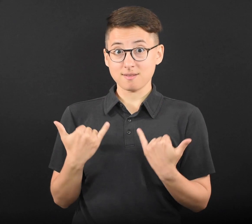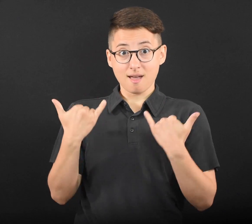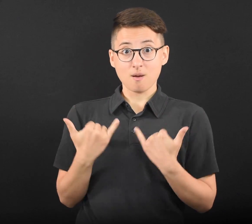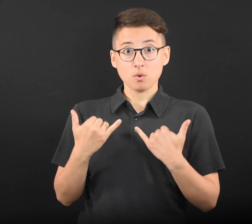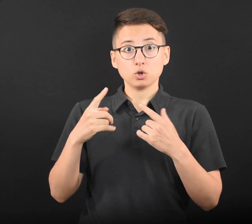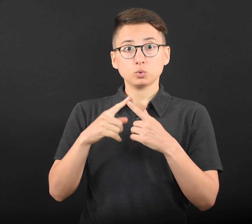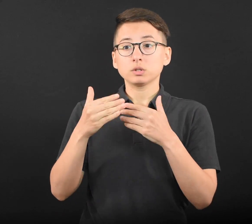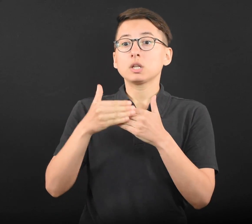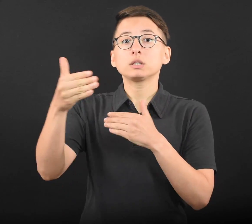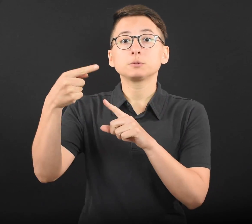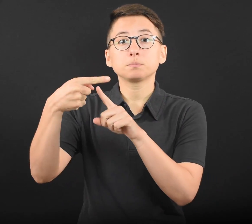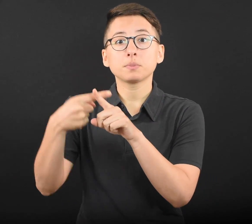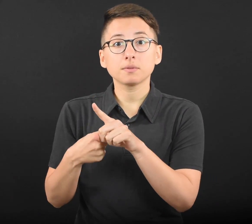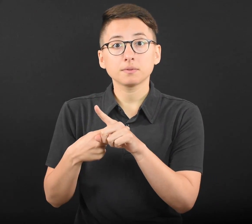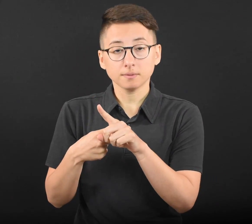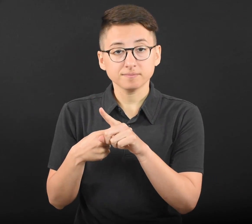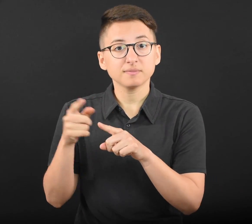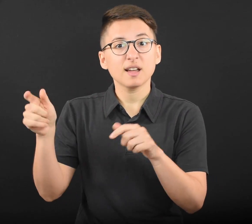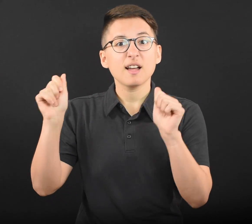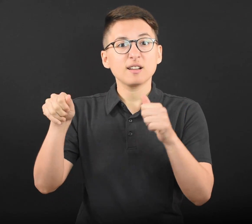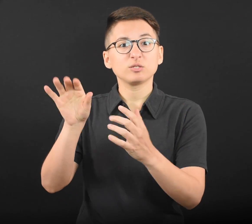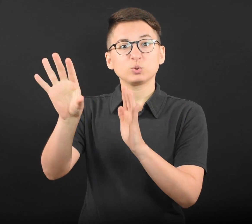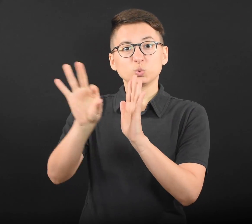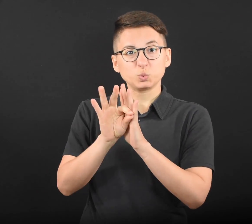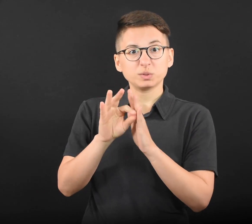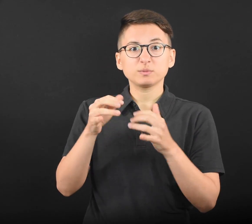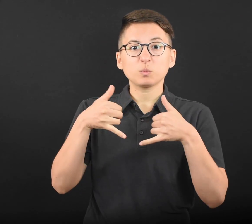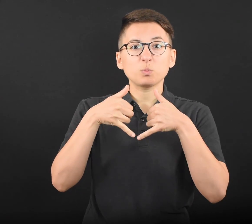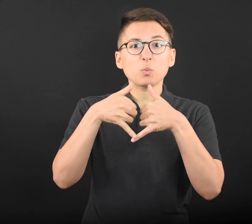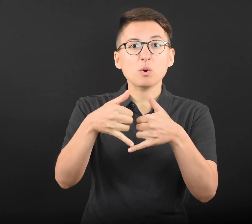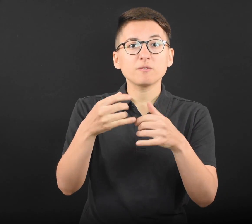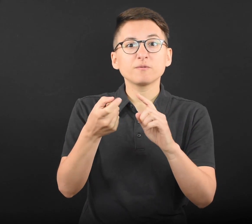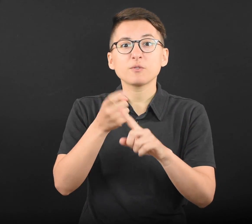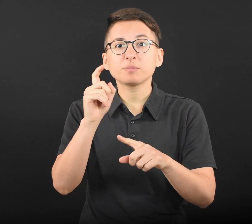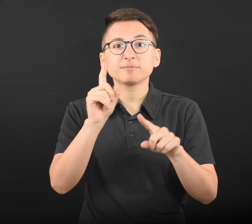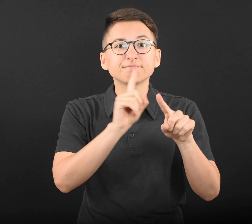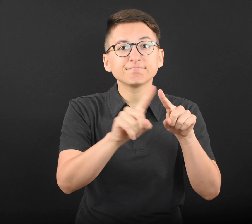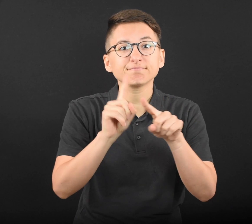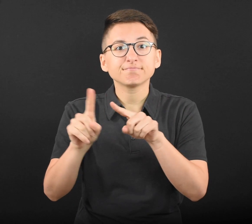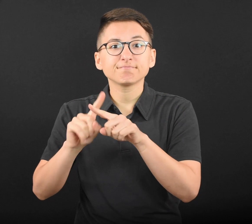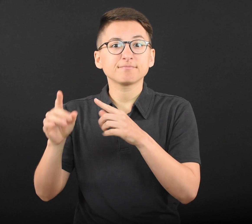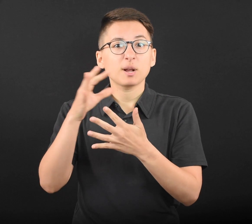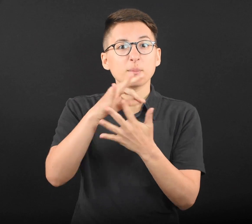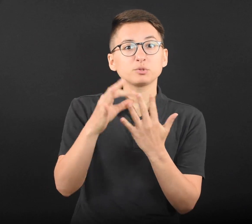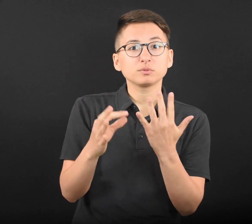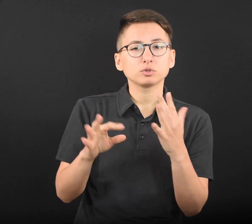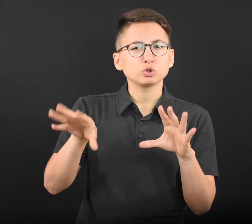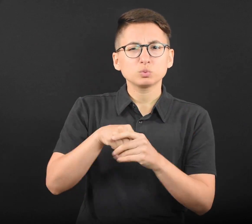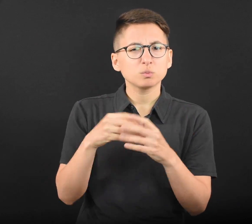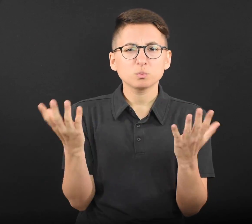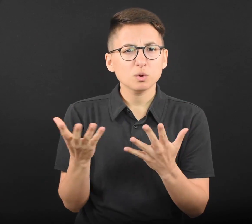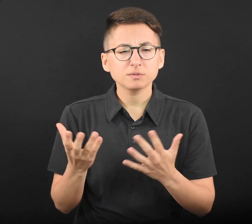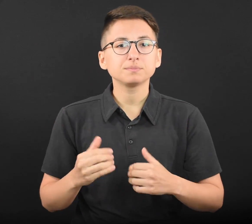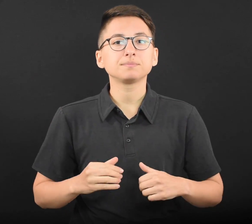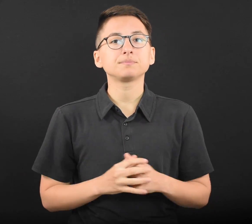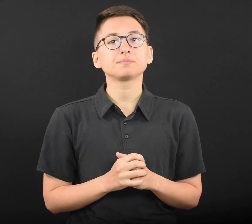will be able to choose their own reward from wide range of options -- including state parks passes,